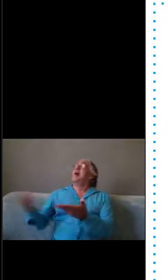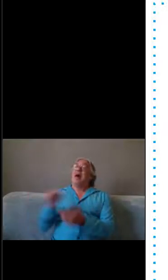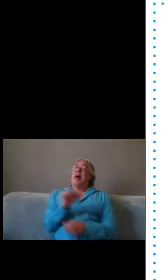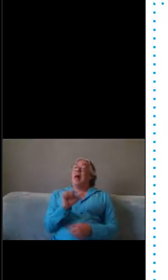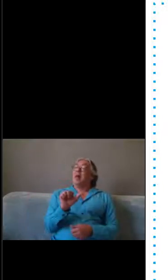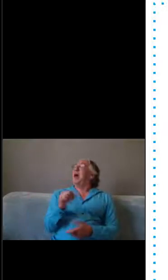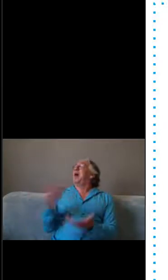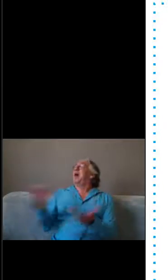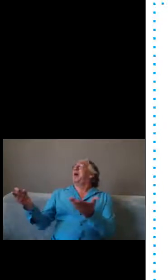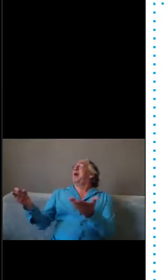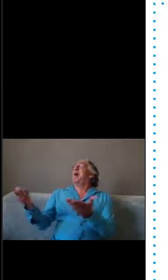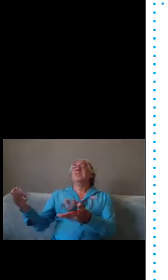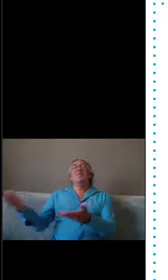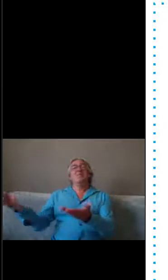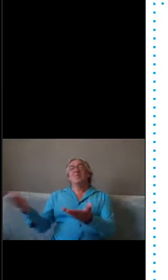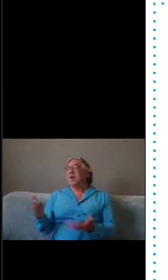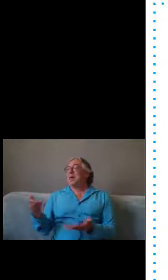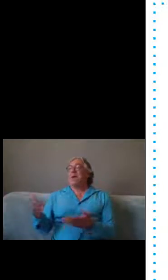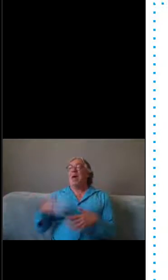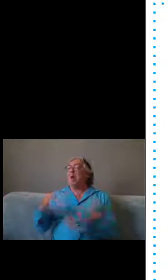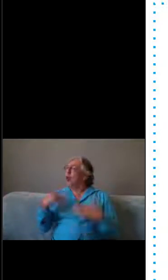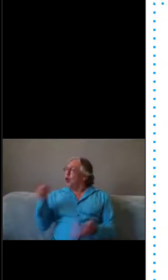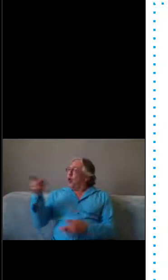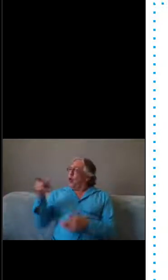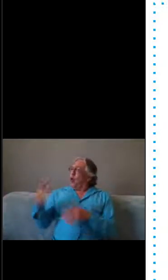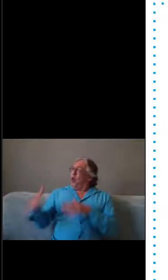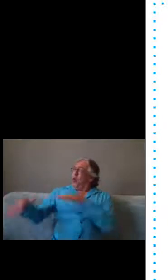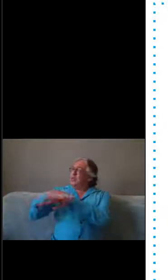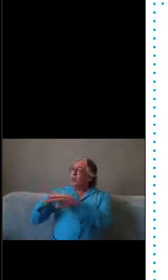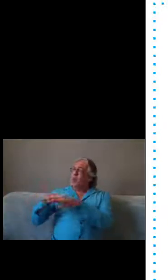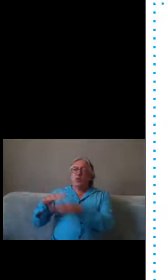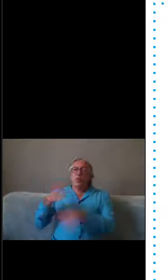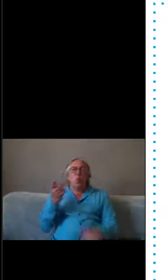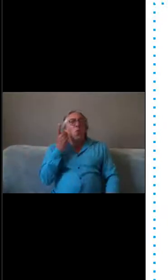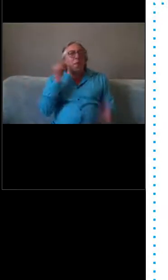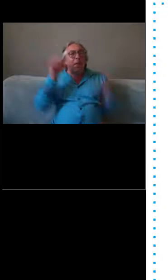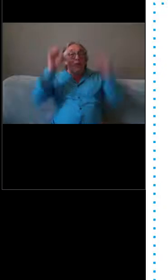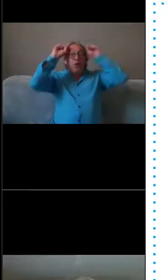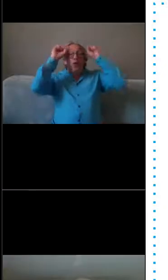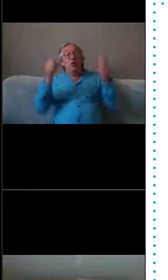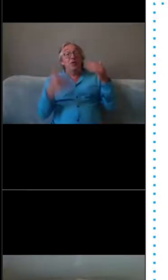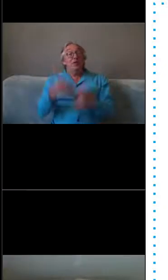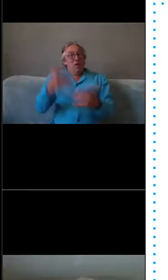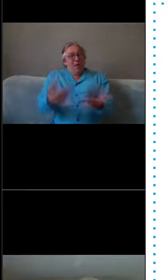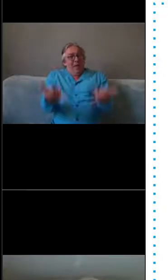with us today and please tell us a little bit: what is going to look like the new Erasmus+?